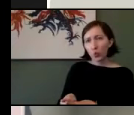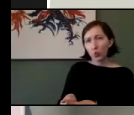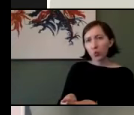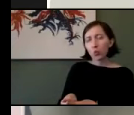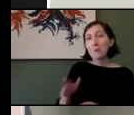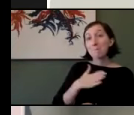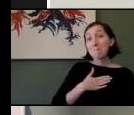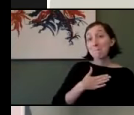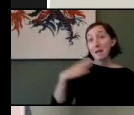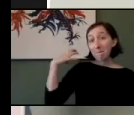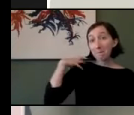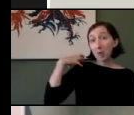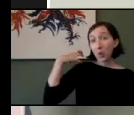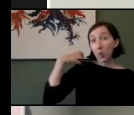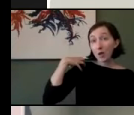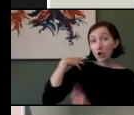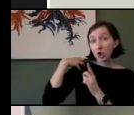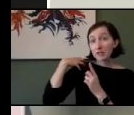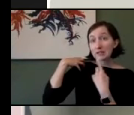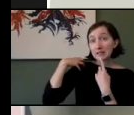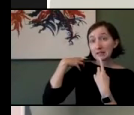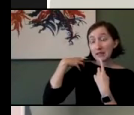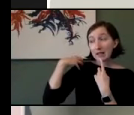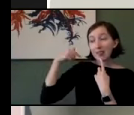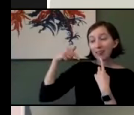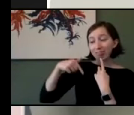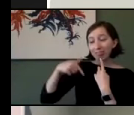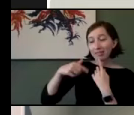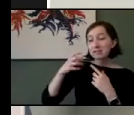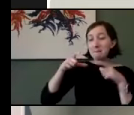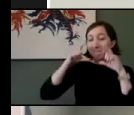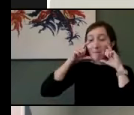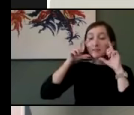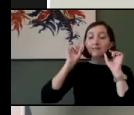that these masks can be worn many days or even months. Is this true?